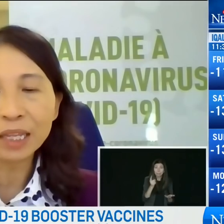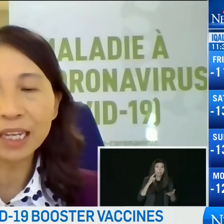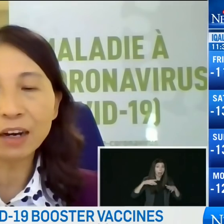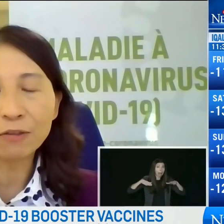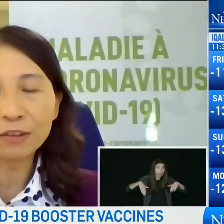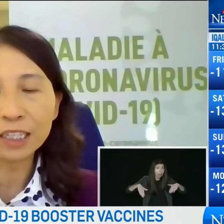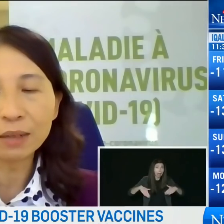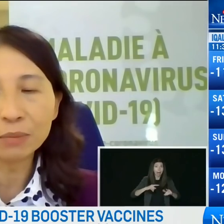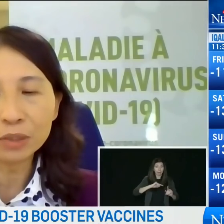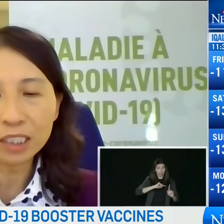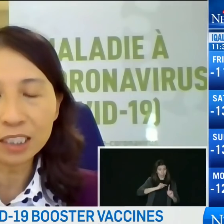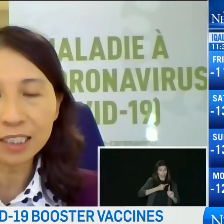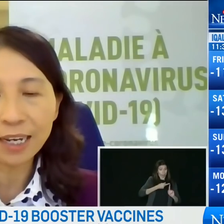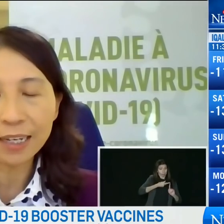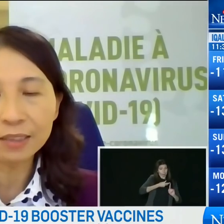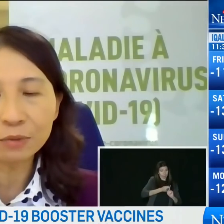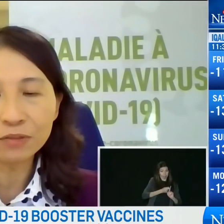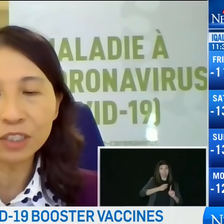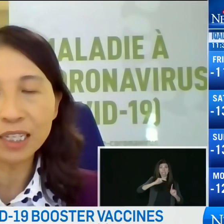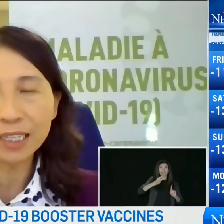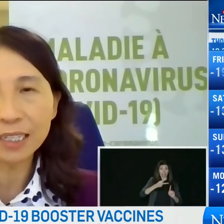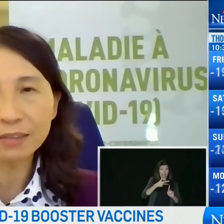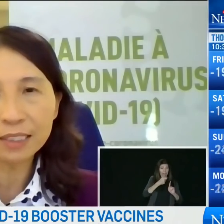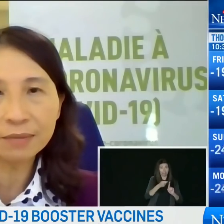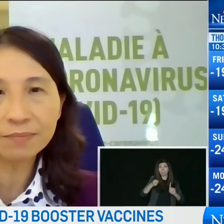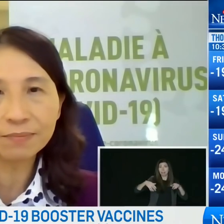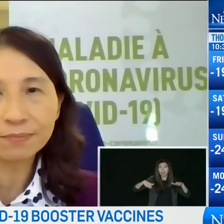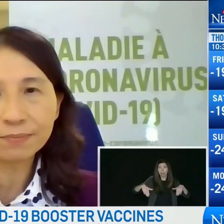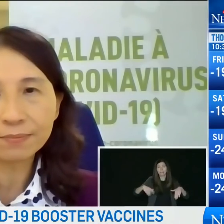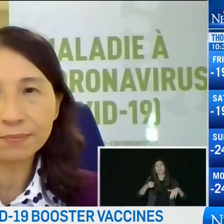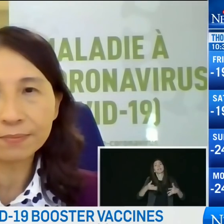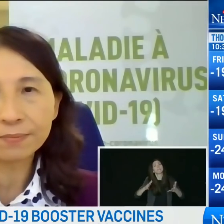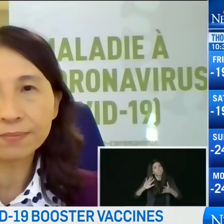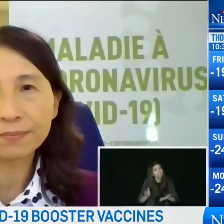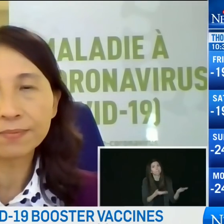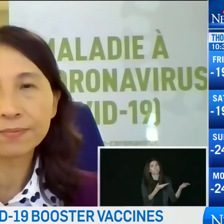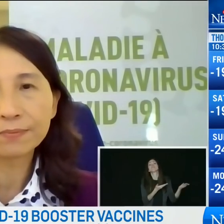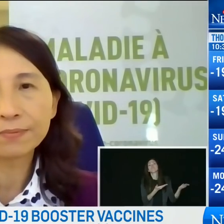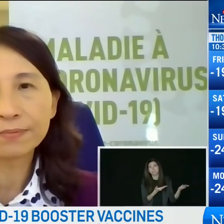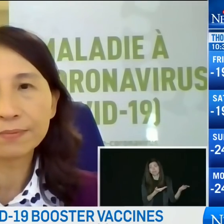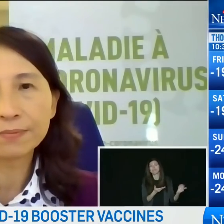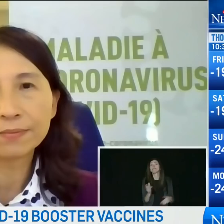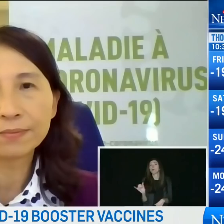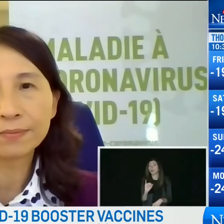EVER ALL OFFERING THE VACCINE TO